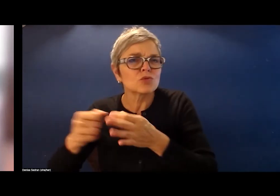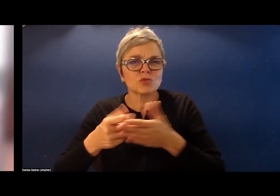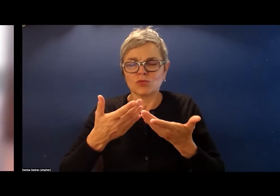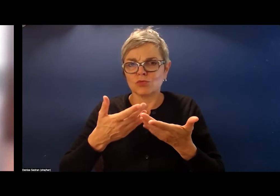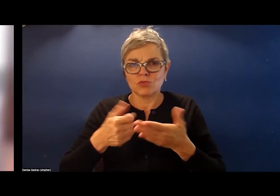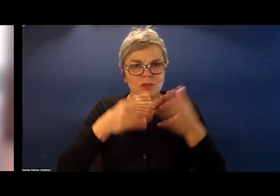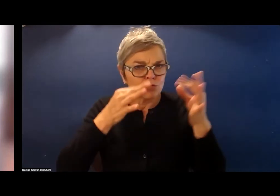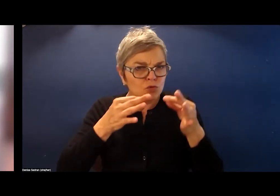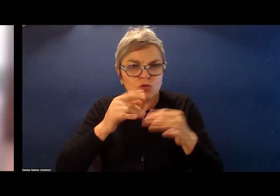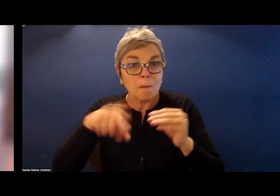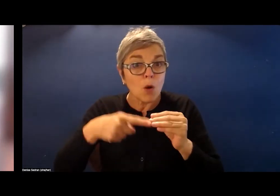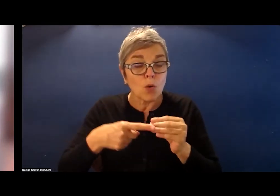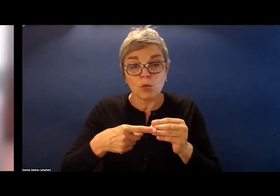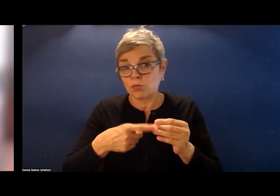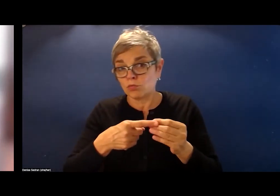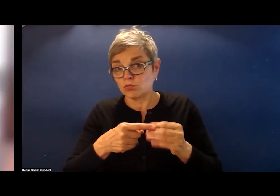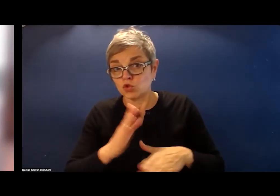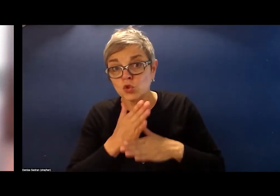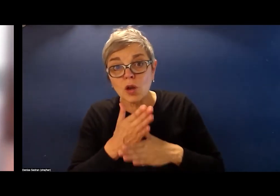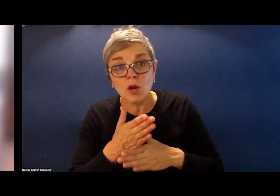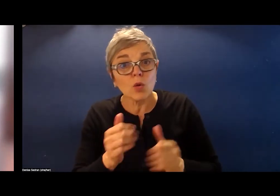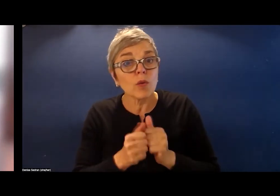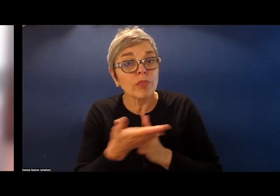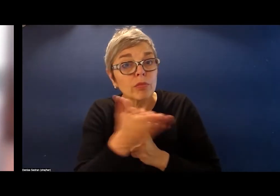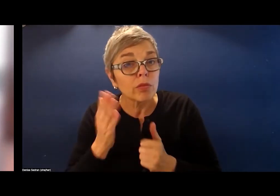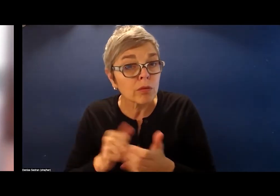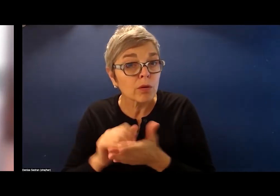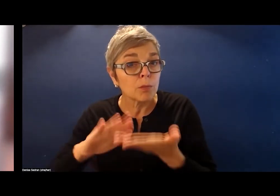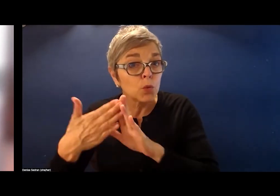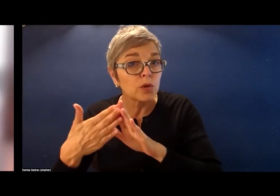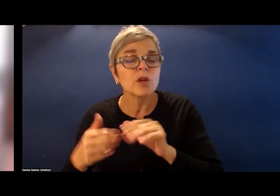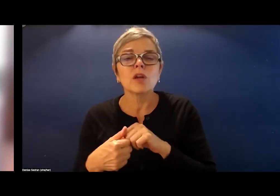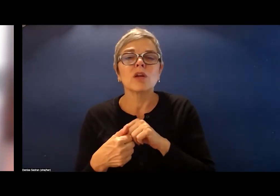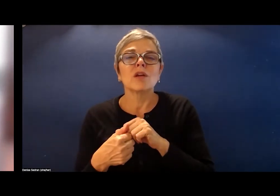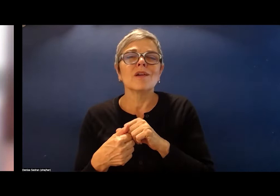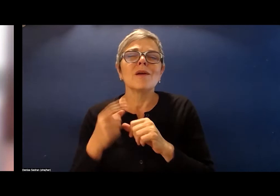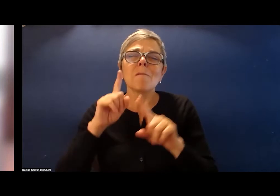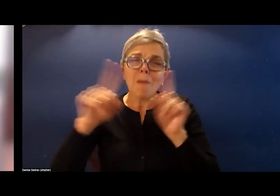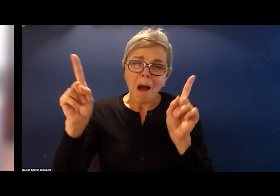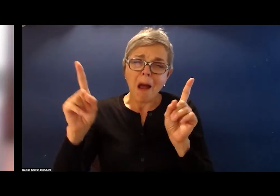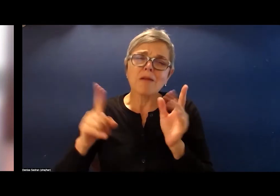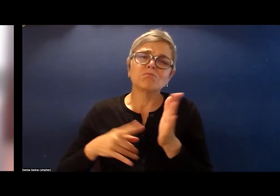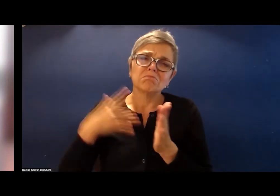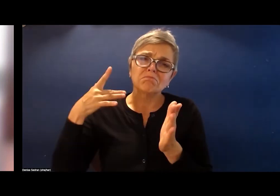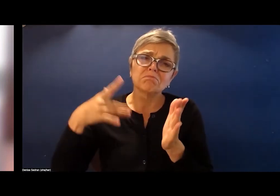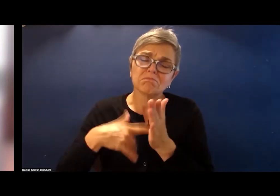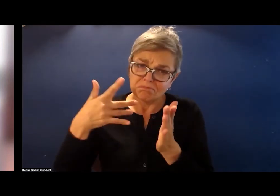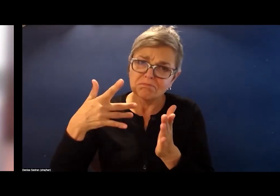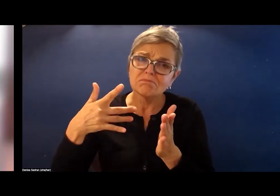That said, every once in a while it sort of comes back that somebodys been at some meeting somewhere